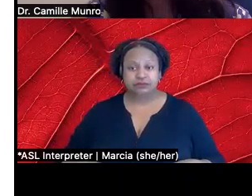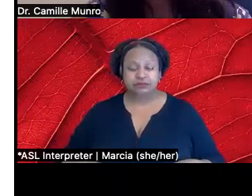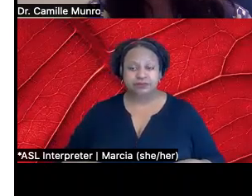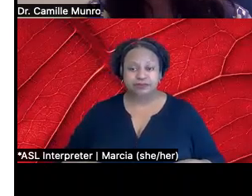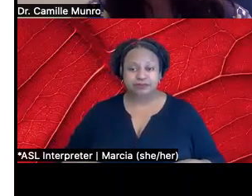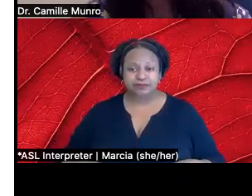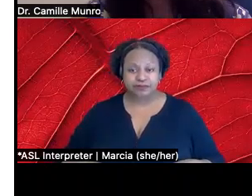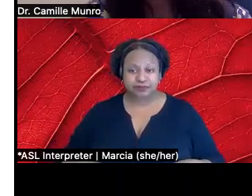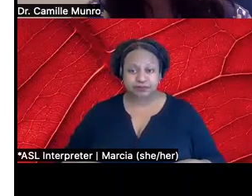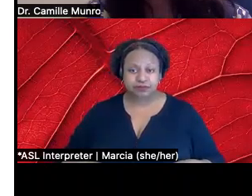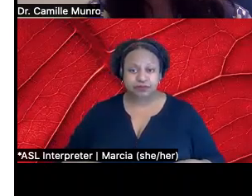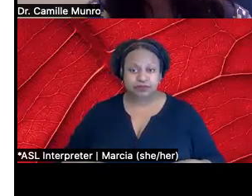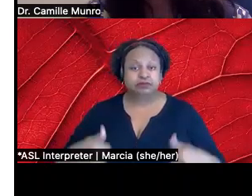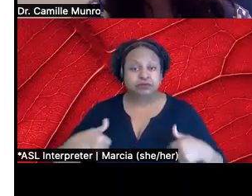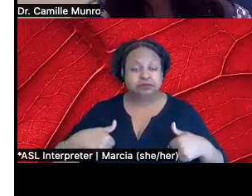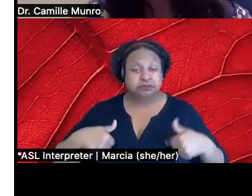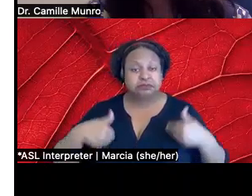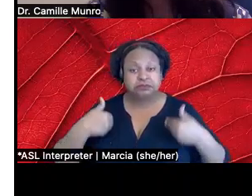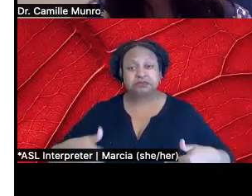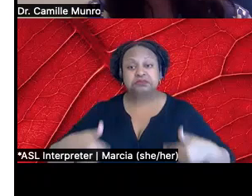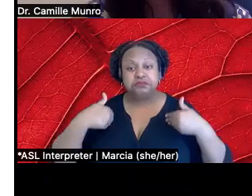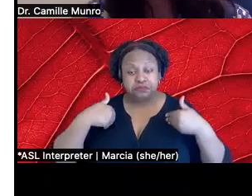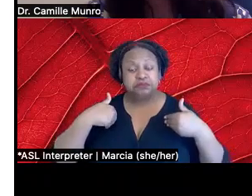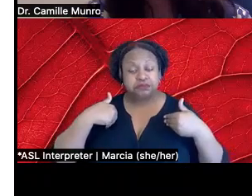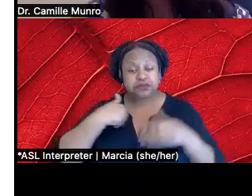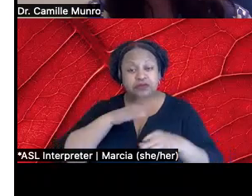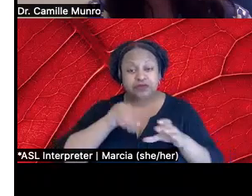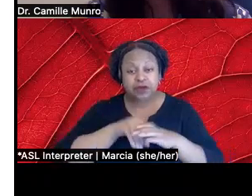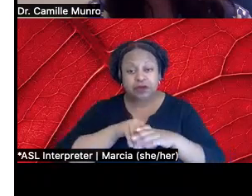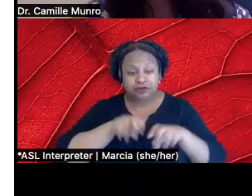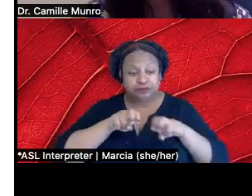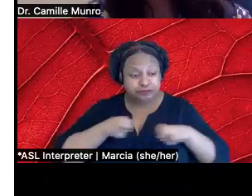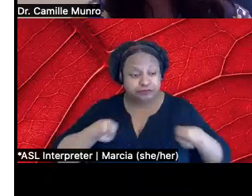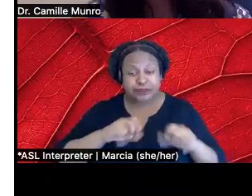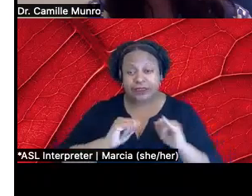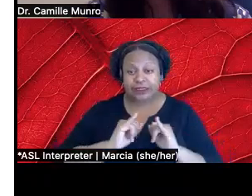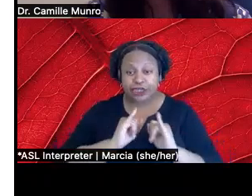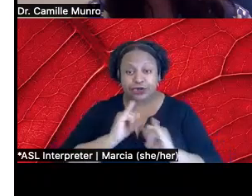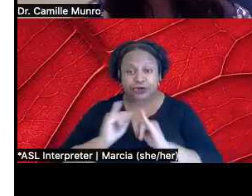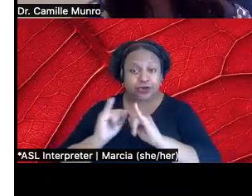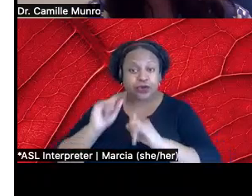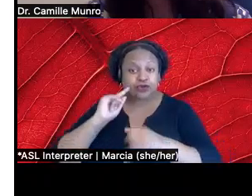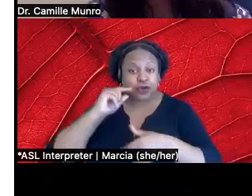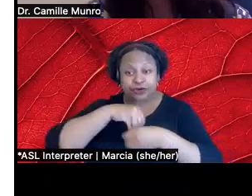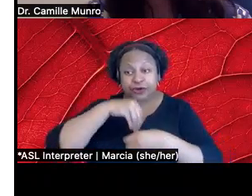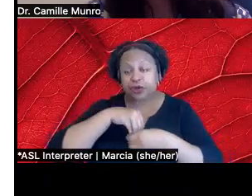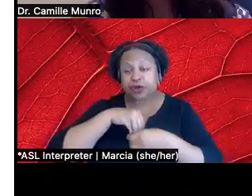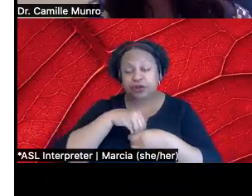I do sit on like an interview, interviews for, for internal residency applications.